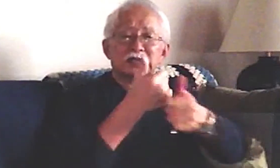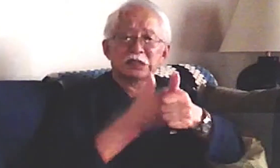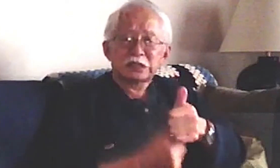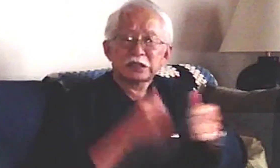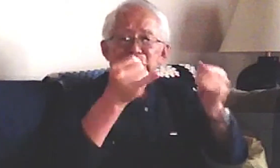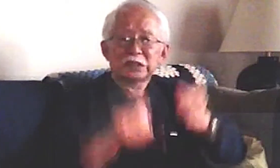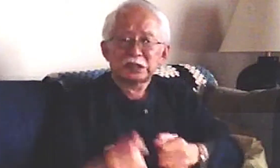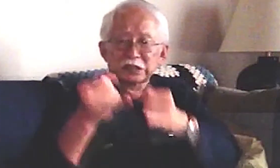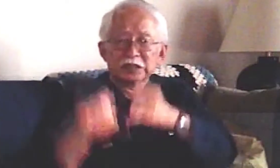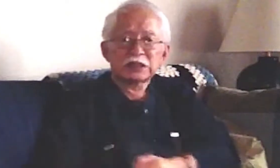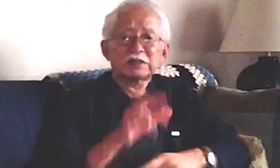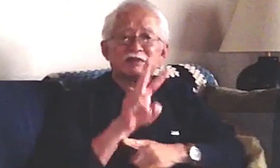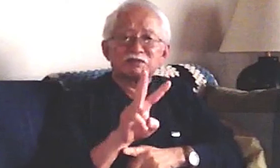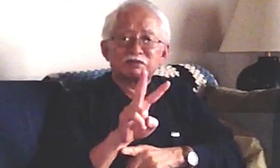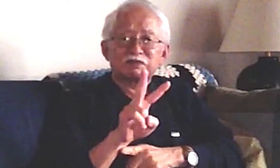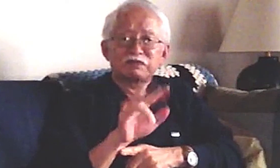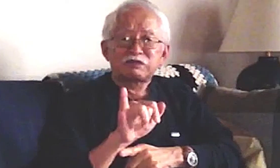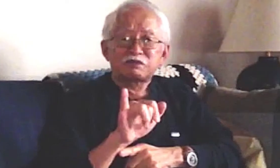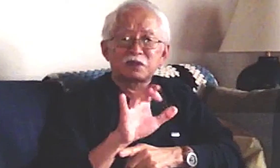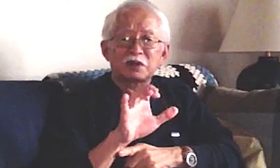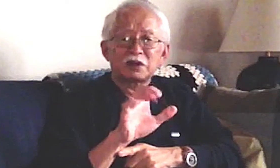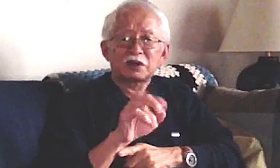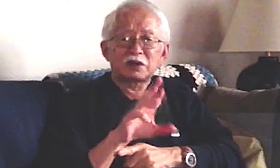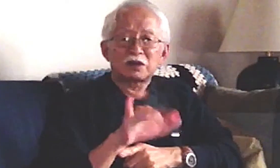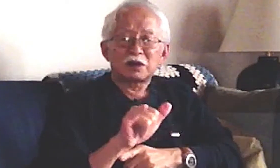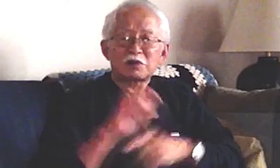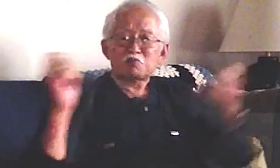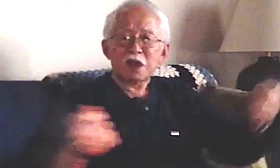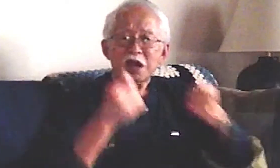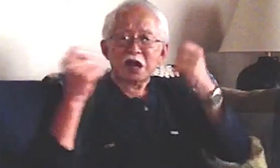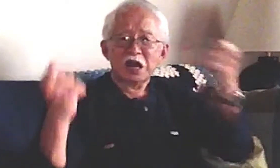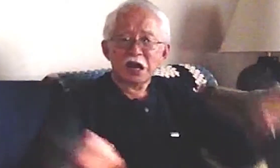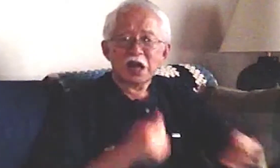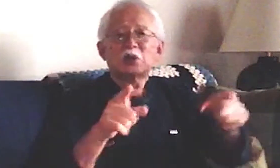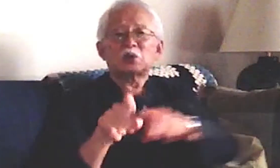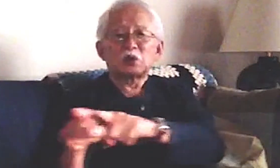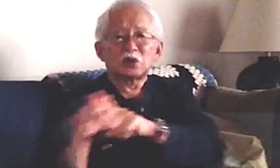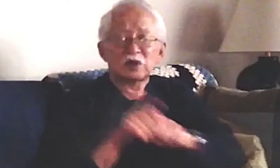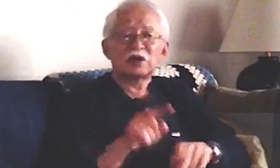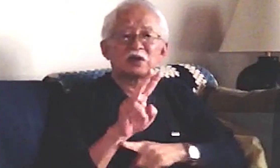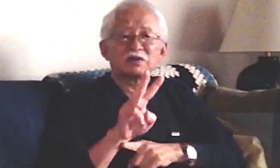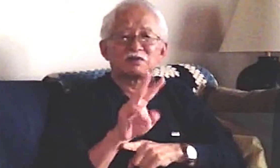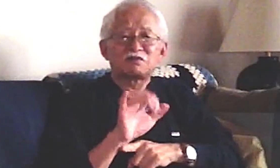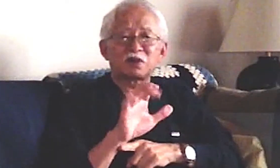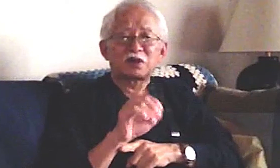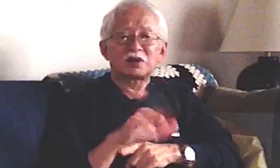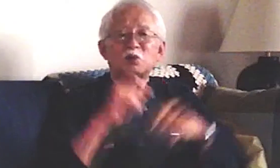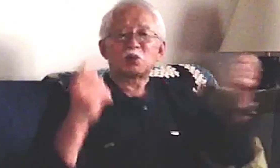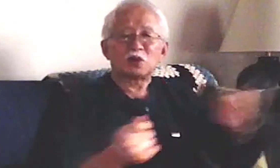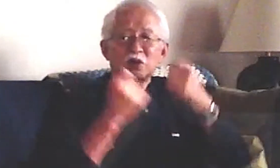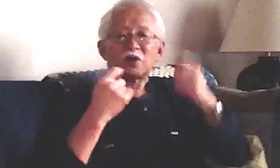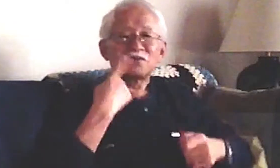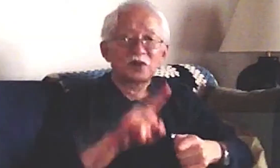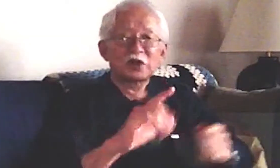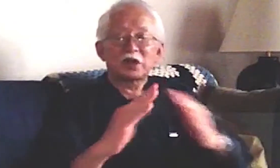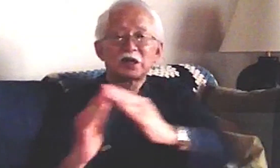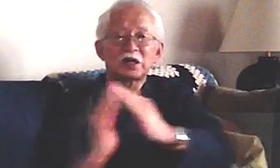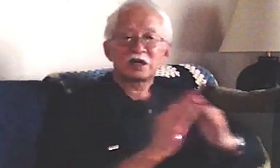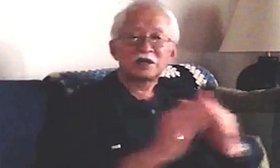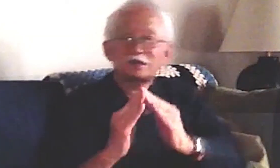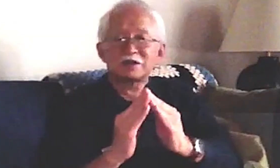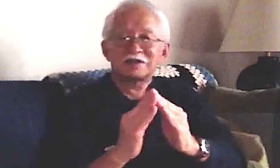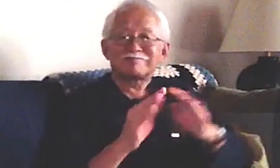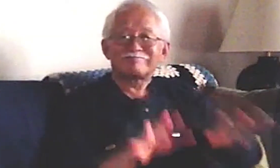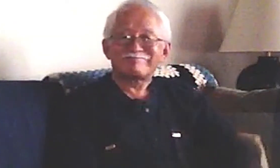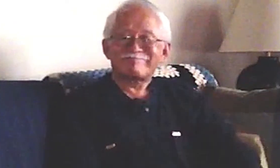Each individual’s victory over life’s troubles, is also a victory for the Deaf community.